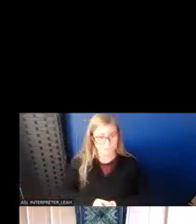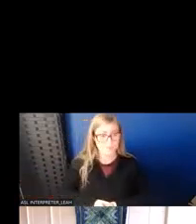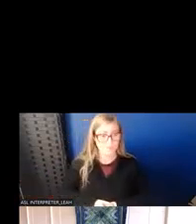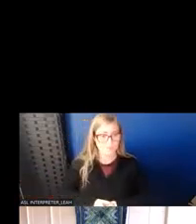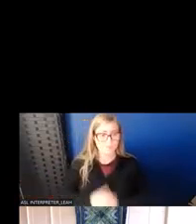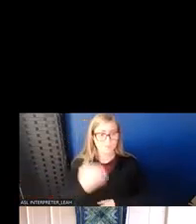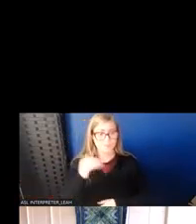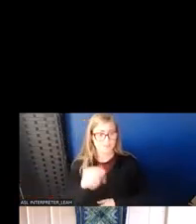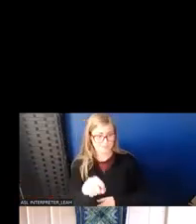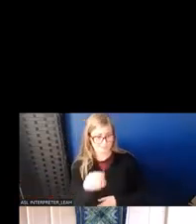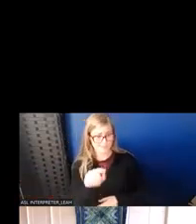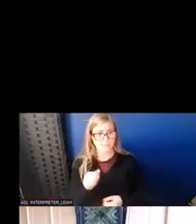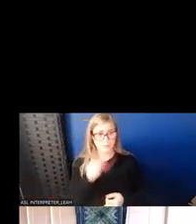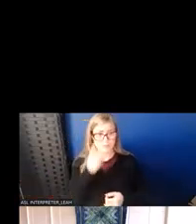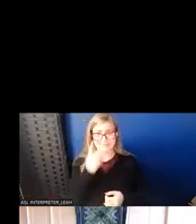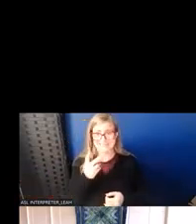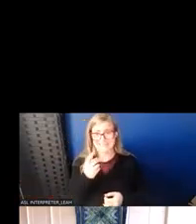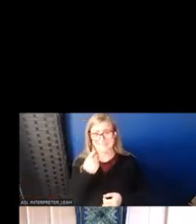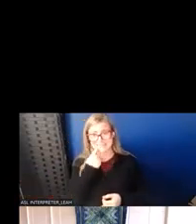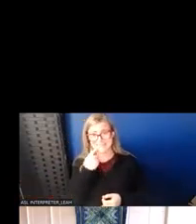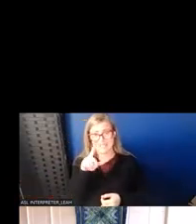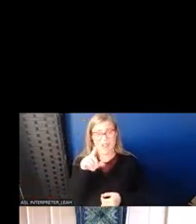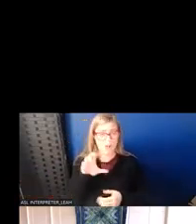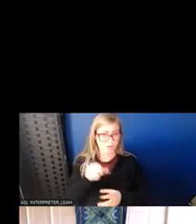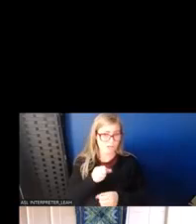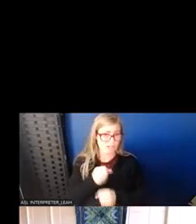engineering, the average number of scientists publishing